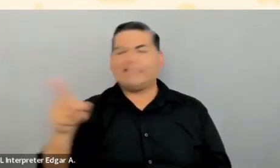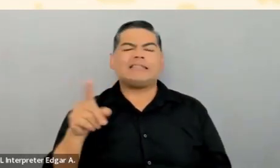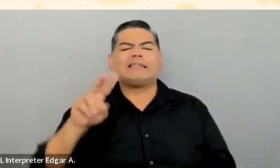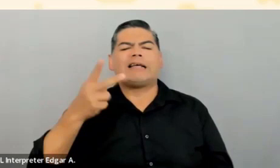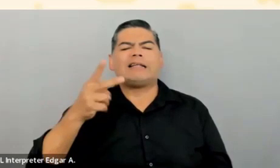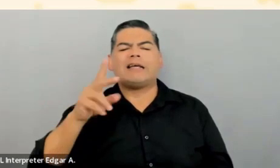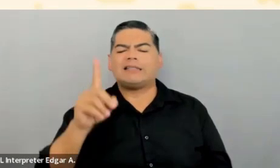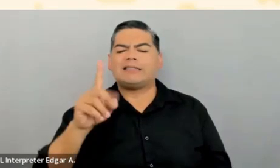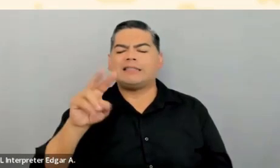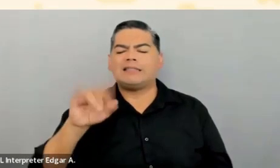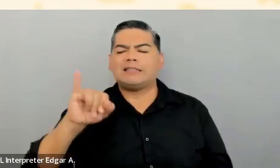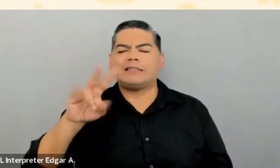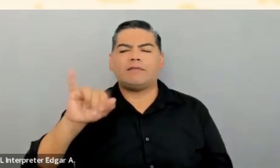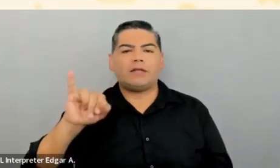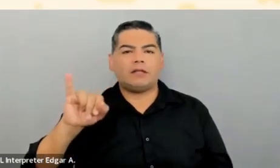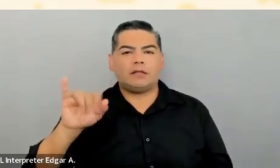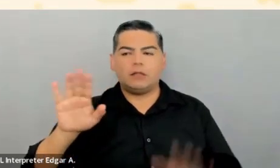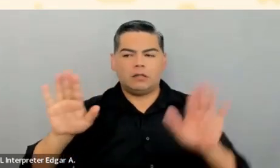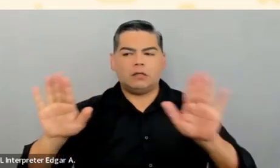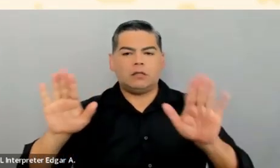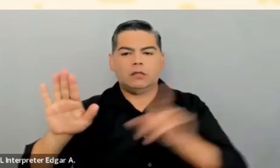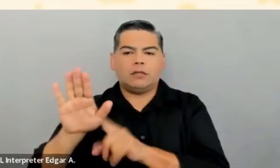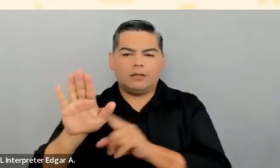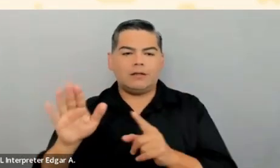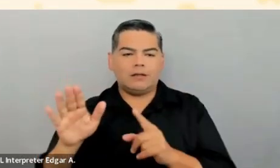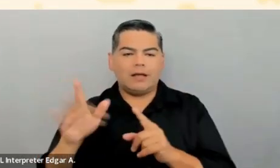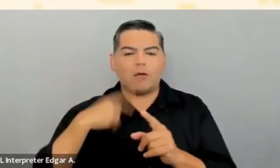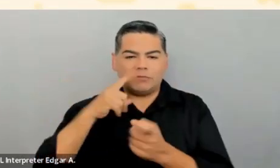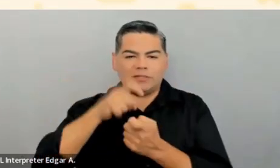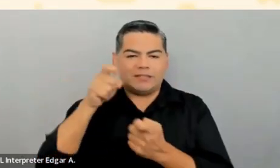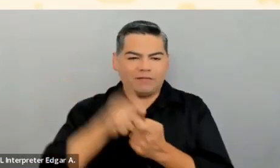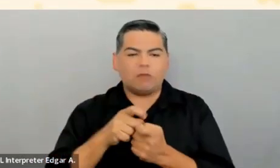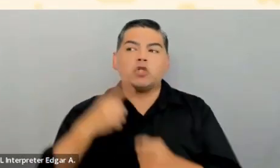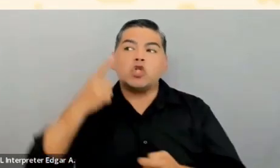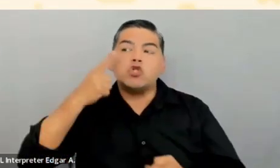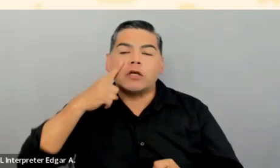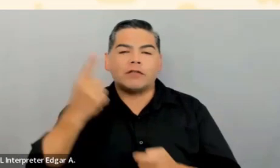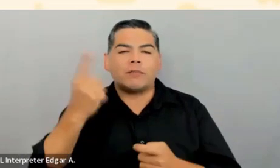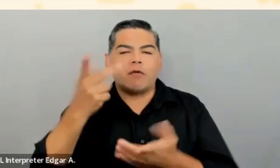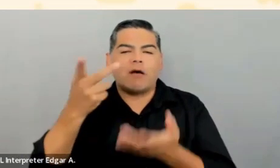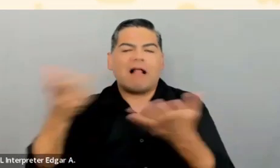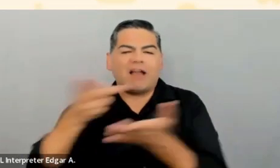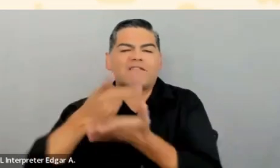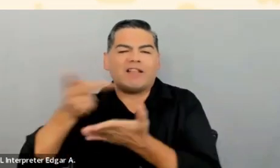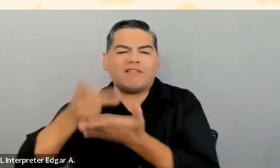Now I was specifically looking for a theme that I knew had a number of failures, and so I know that Divi does.